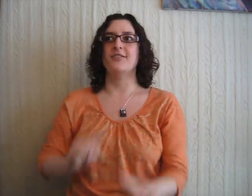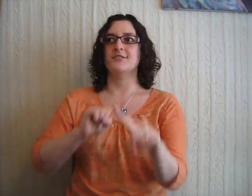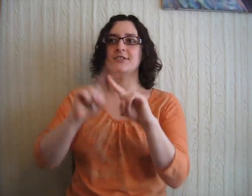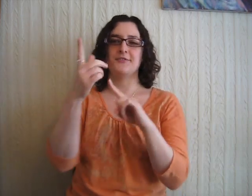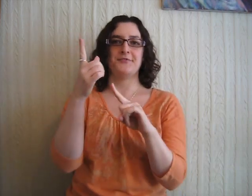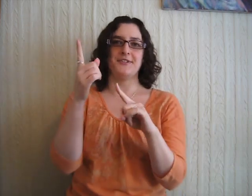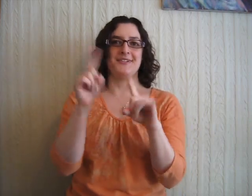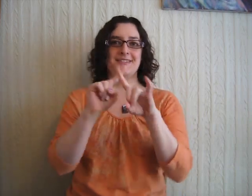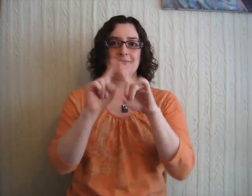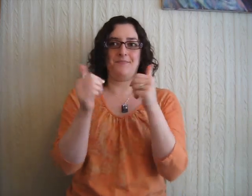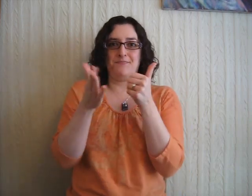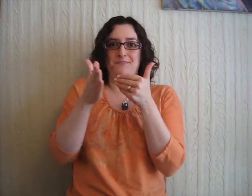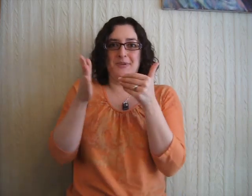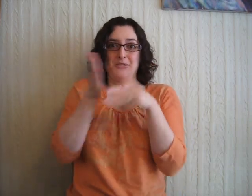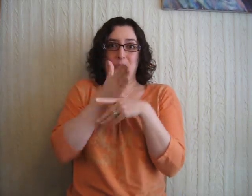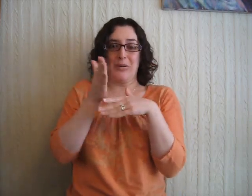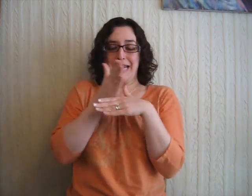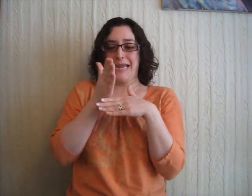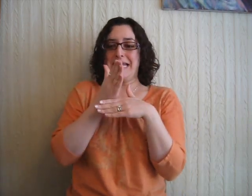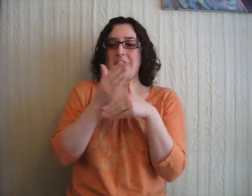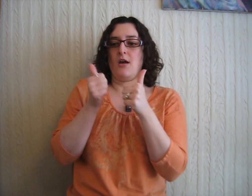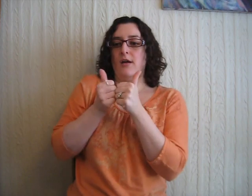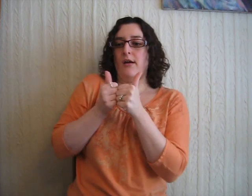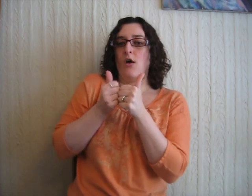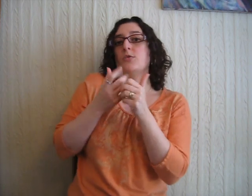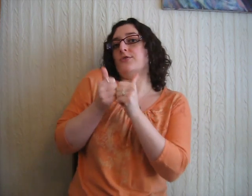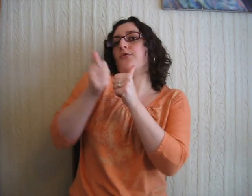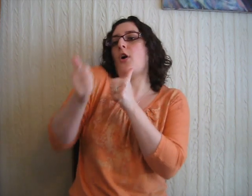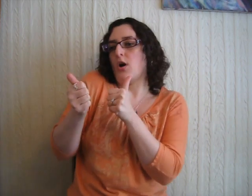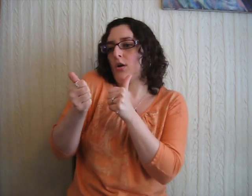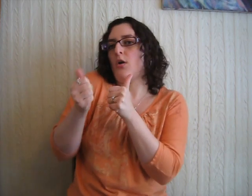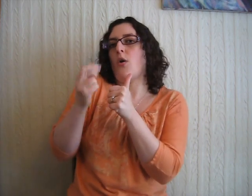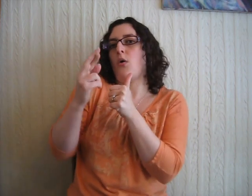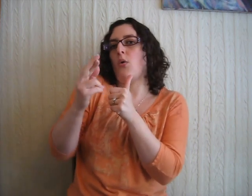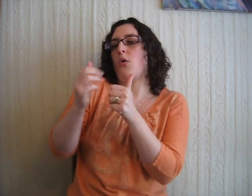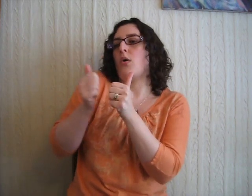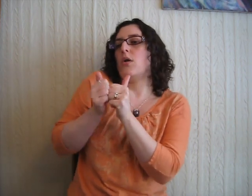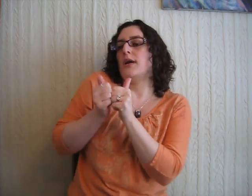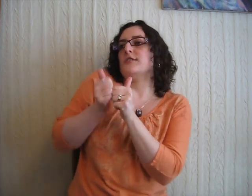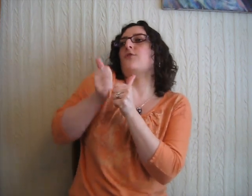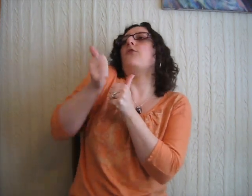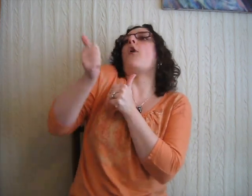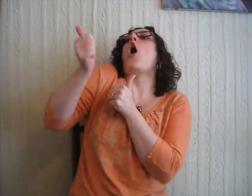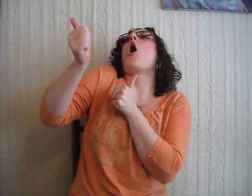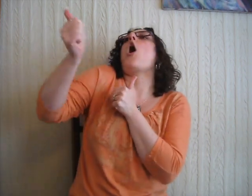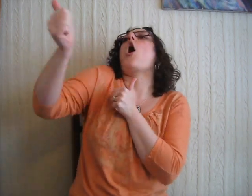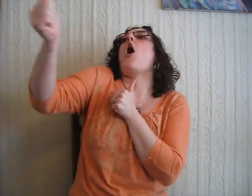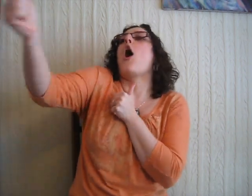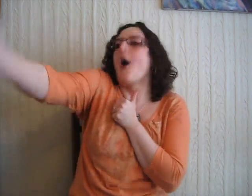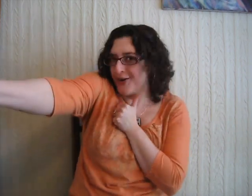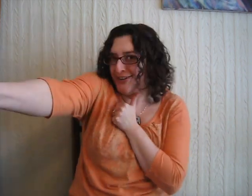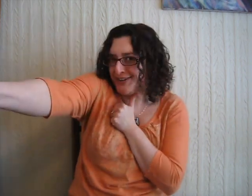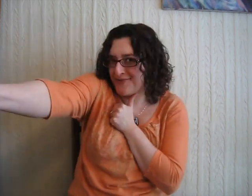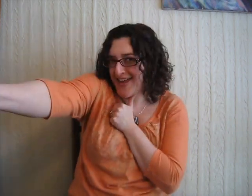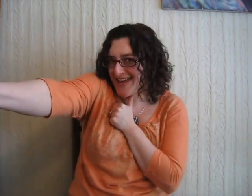There's a difference between, oh it's far Or it's faaaaar away